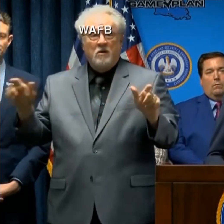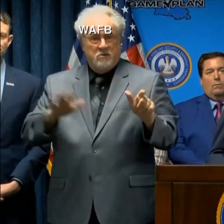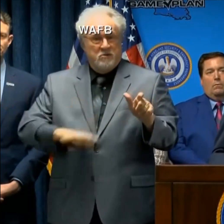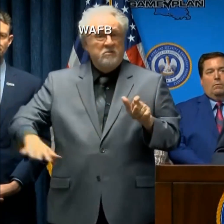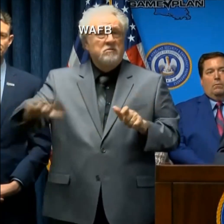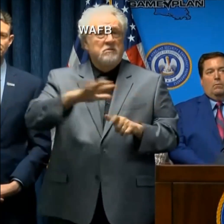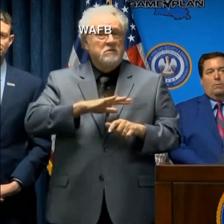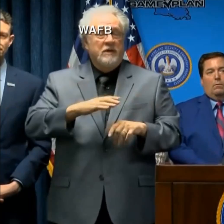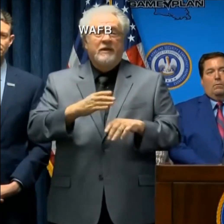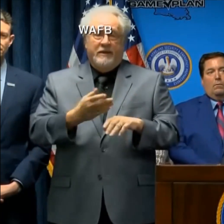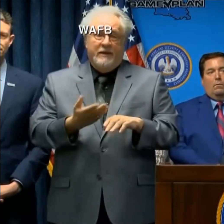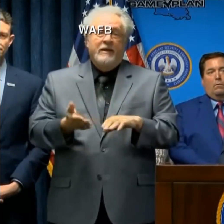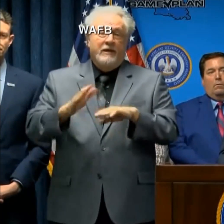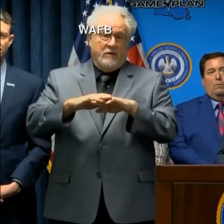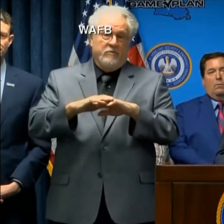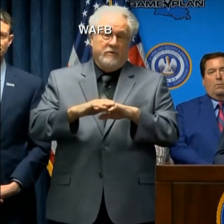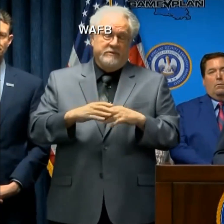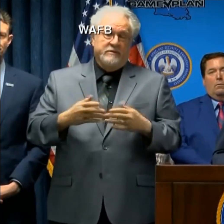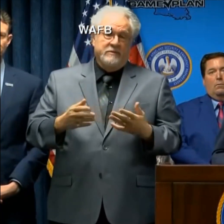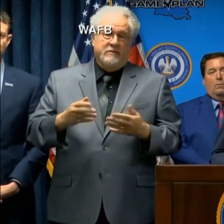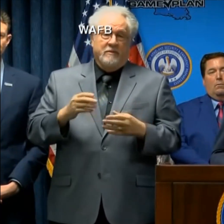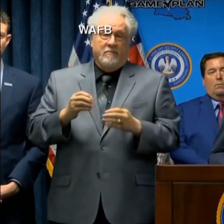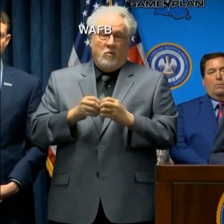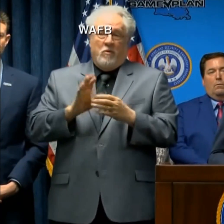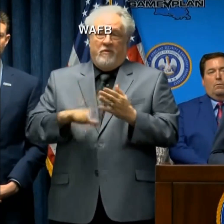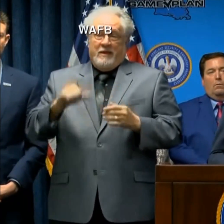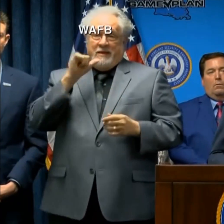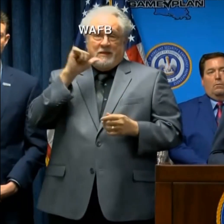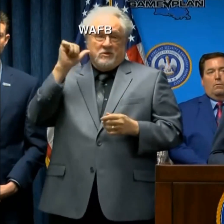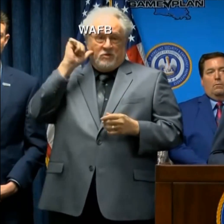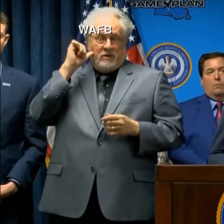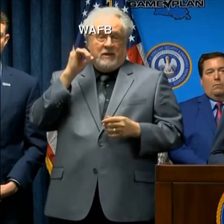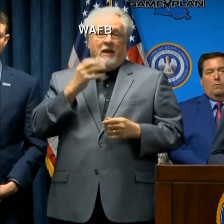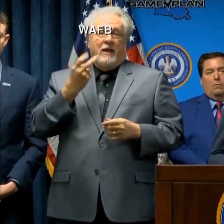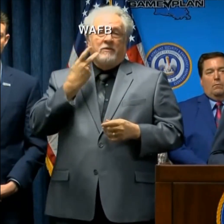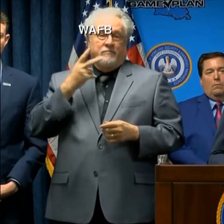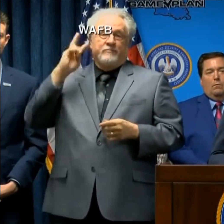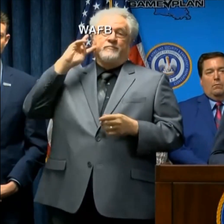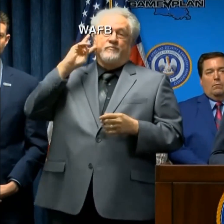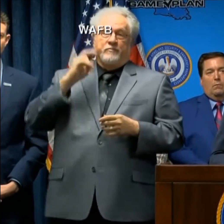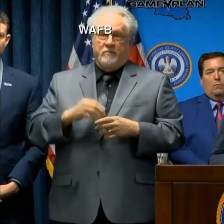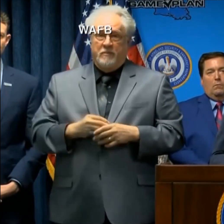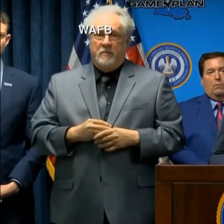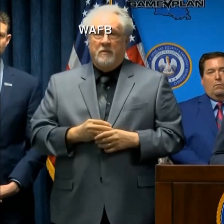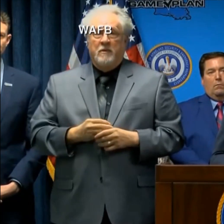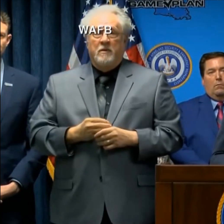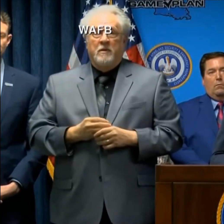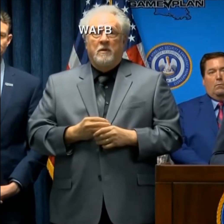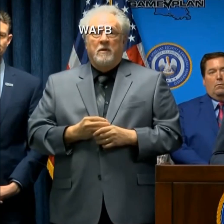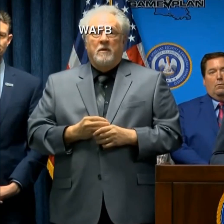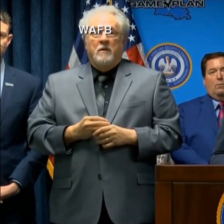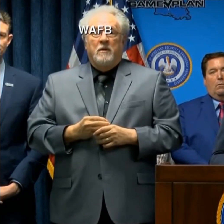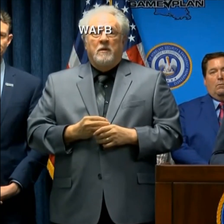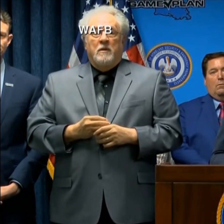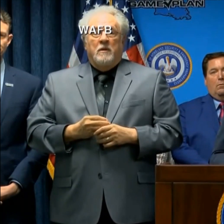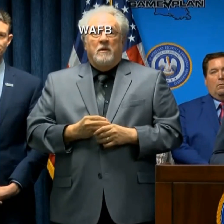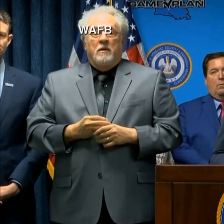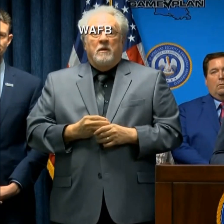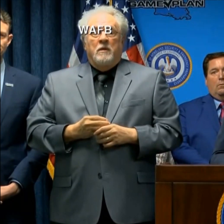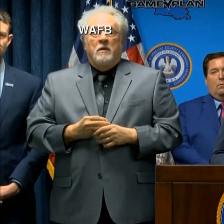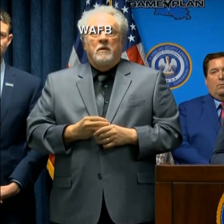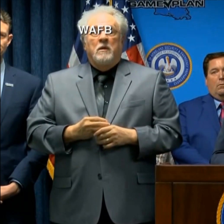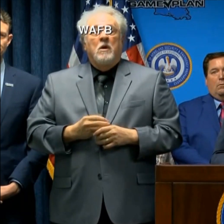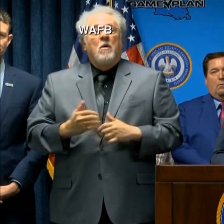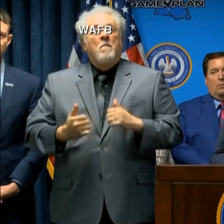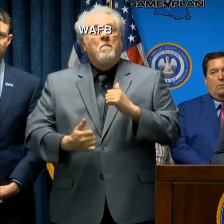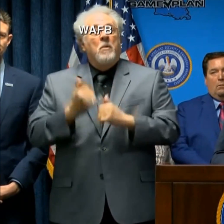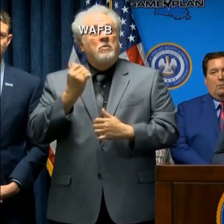beyond what it was yesterday and the day before but the most important thing that